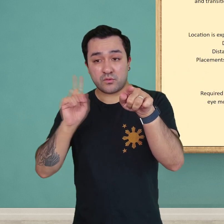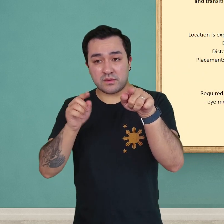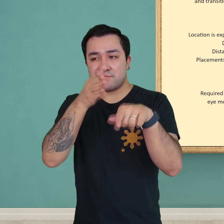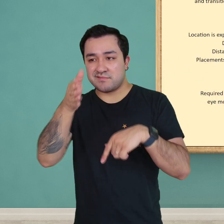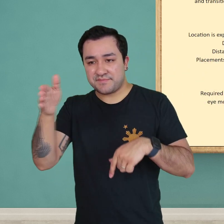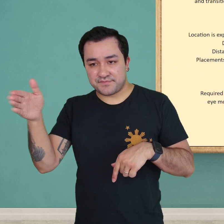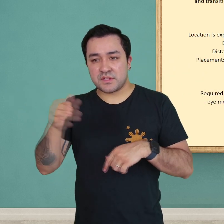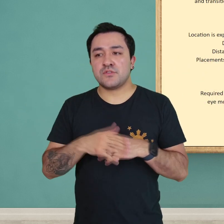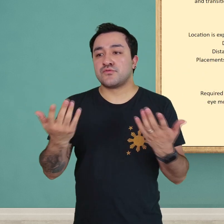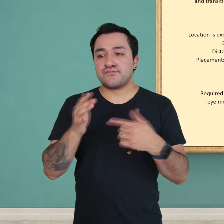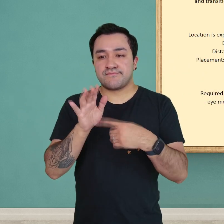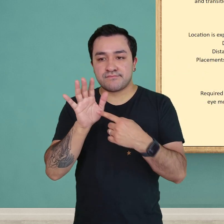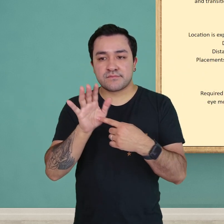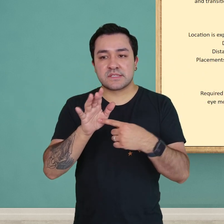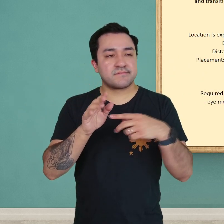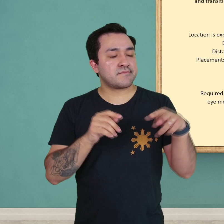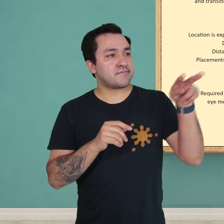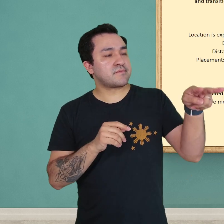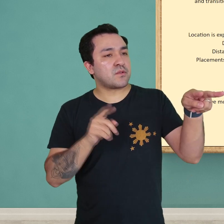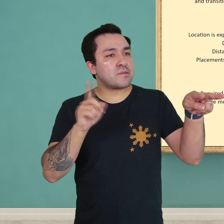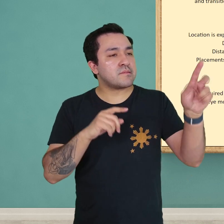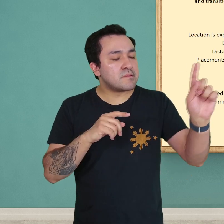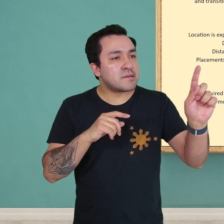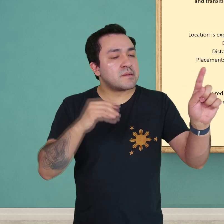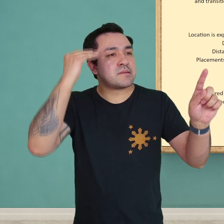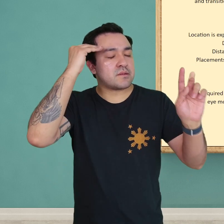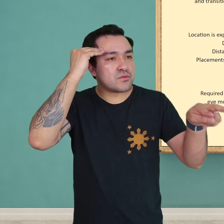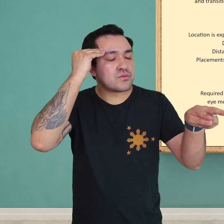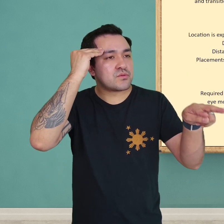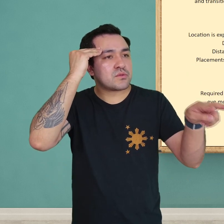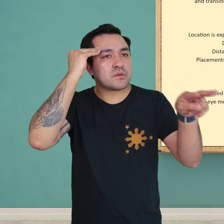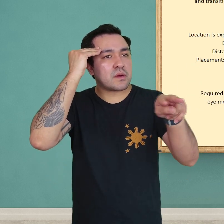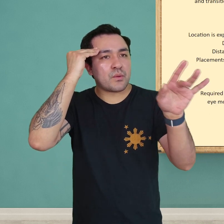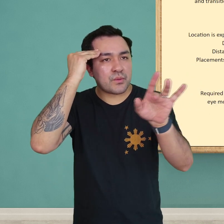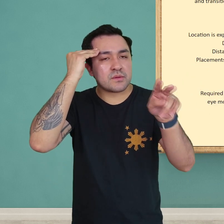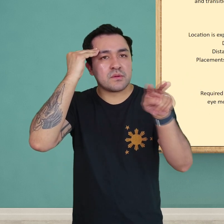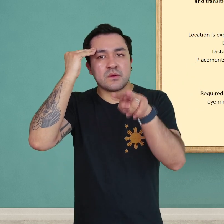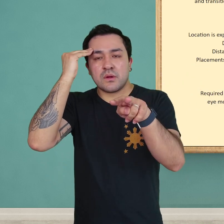in that moment of time. Therefore, as the signer reads and produces each step, they will